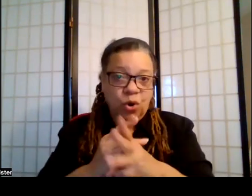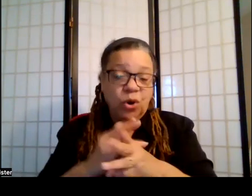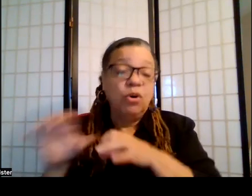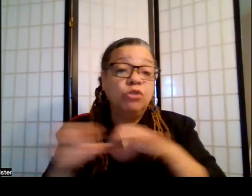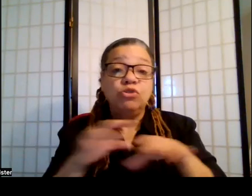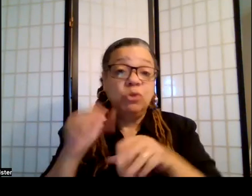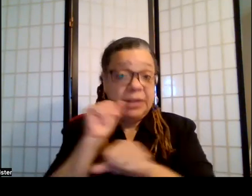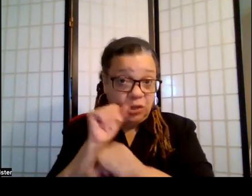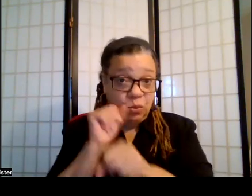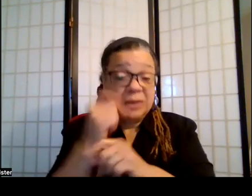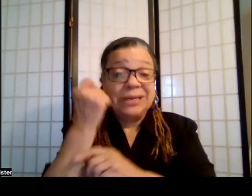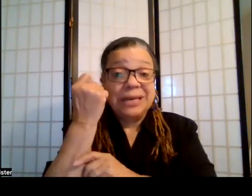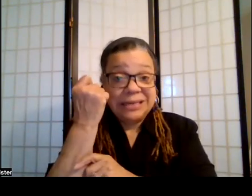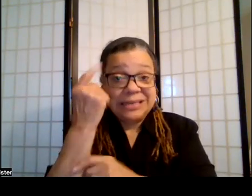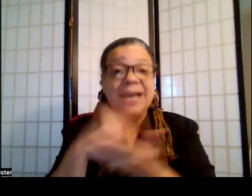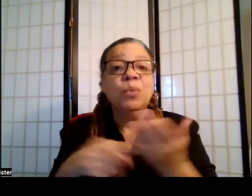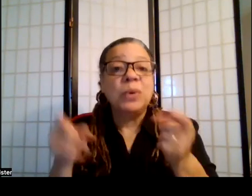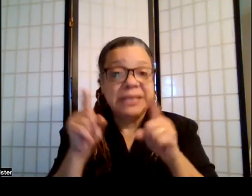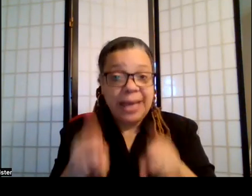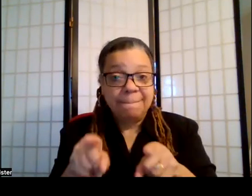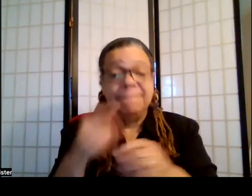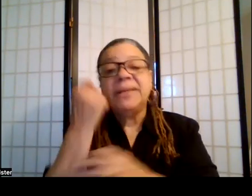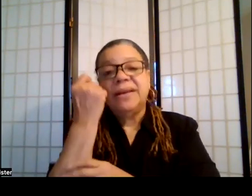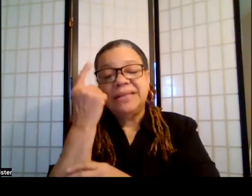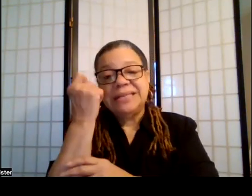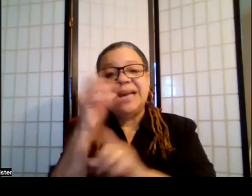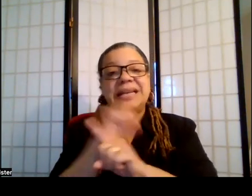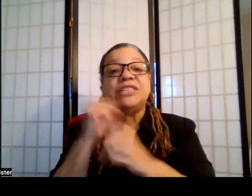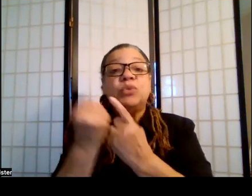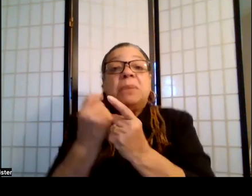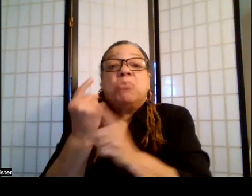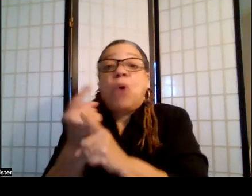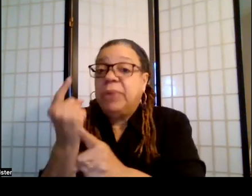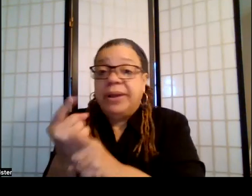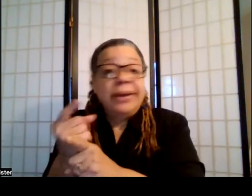and to understand the situation properly, not just to blame-- blame the victim, essentially.